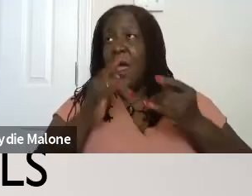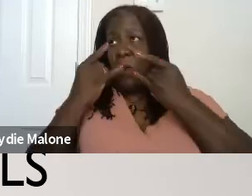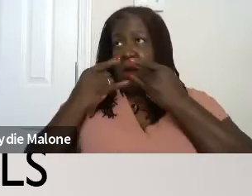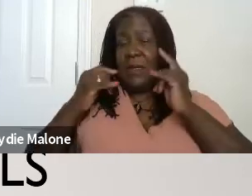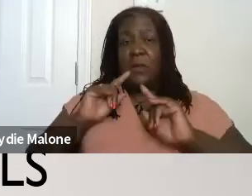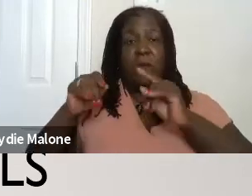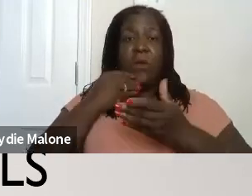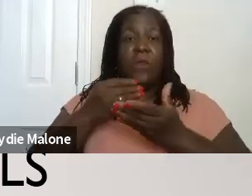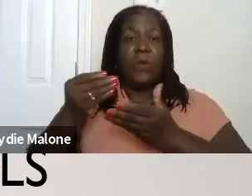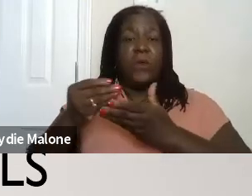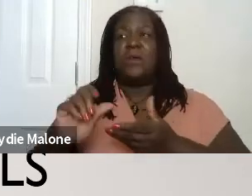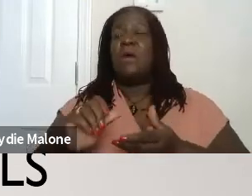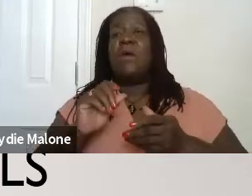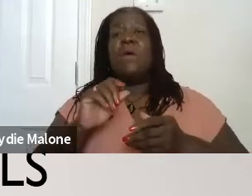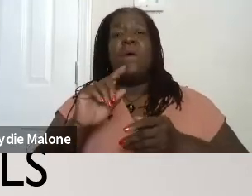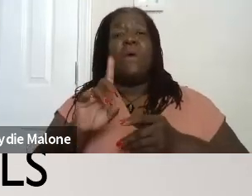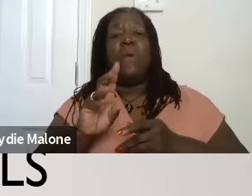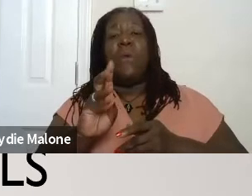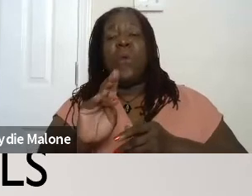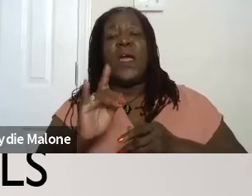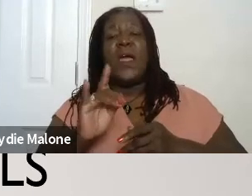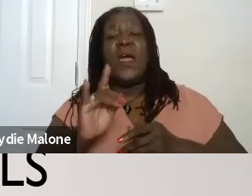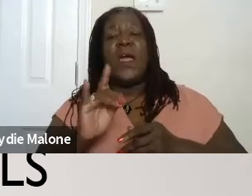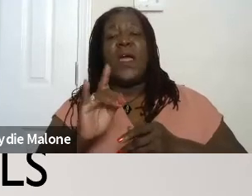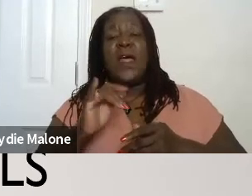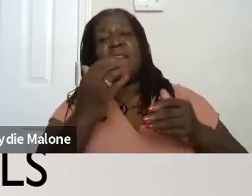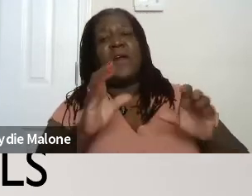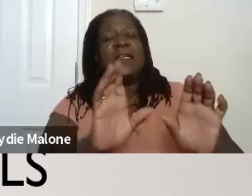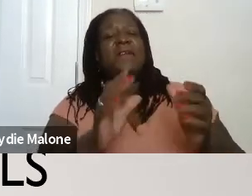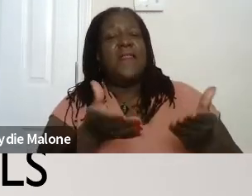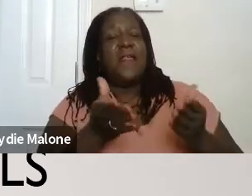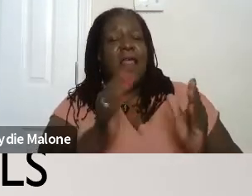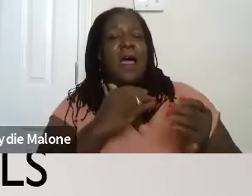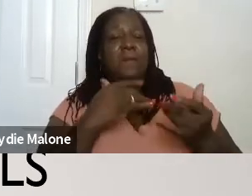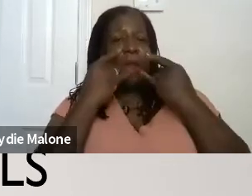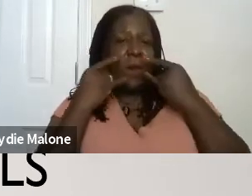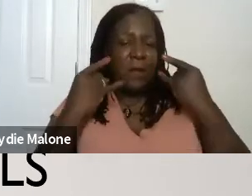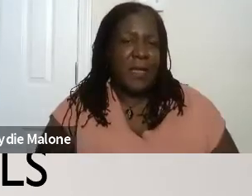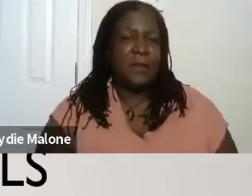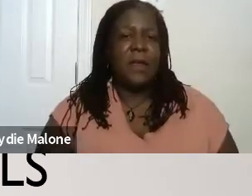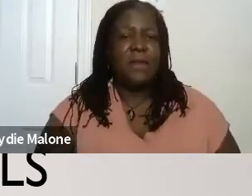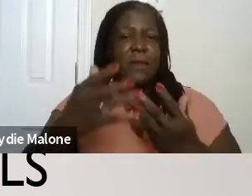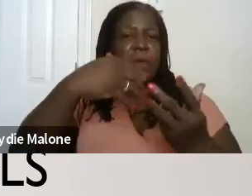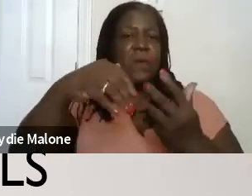activities that allow me to wear a mask. When I'm around people whose vaccination status